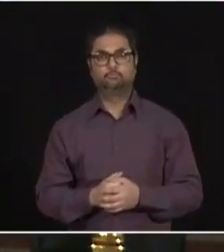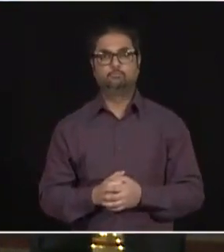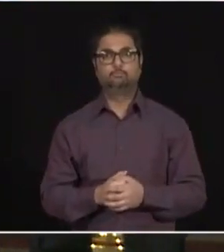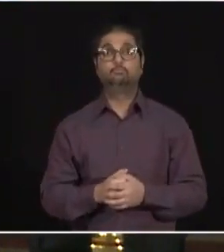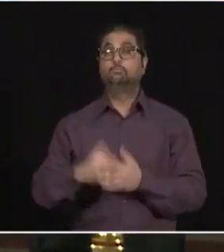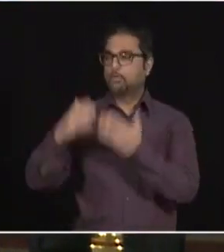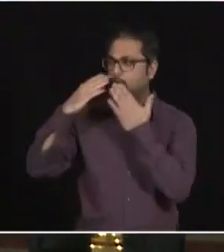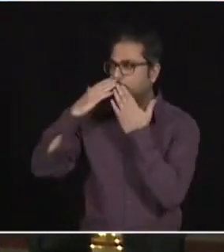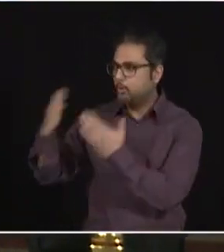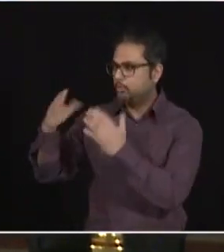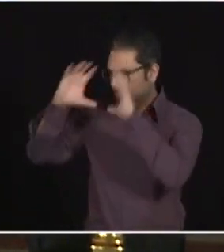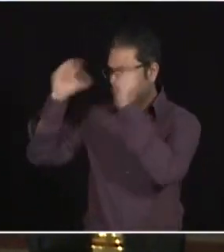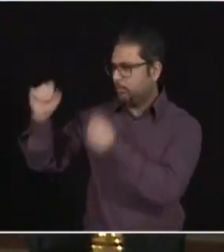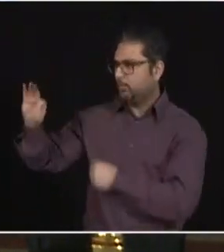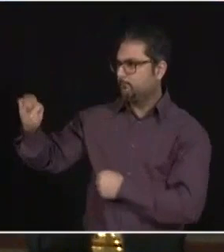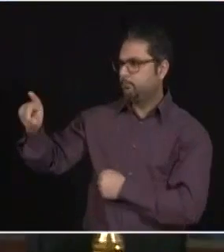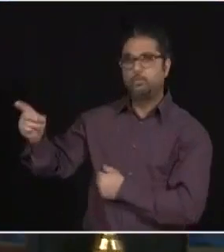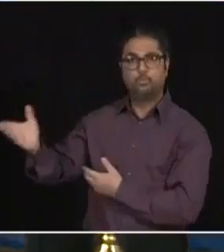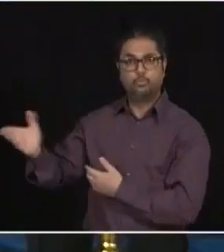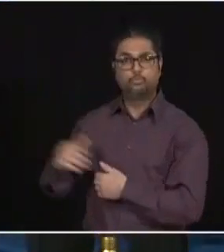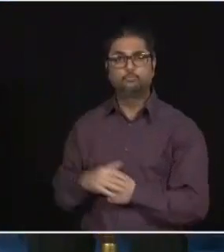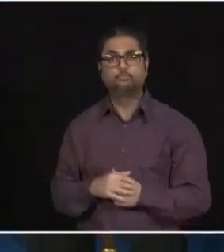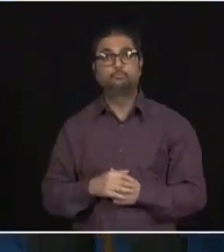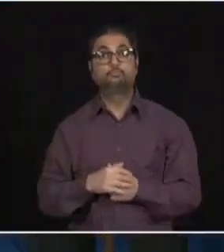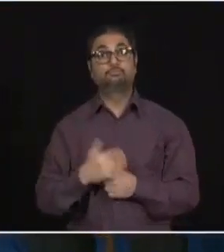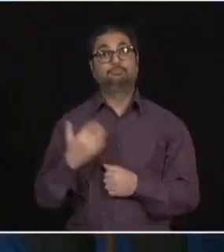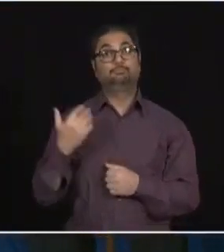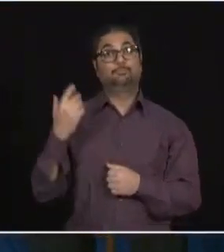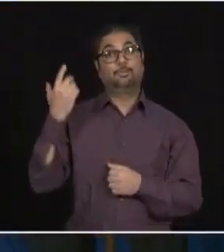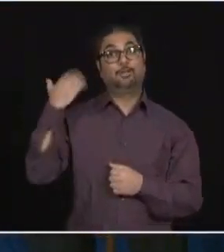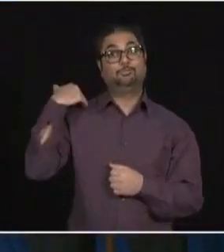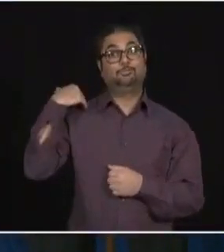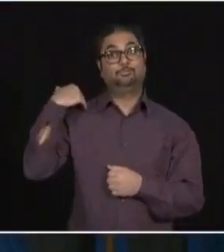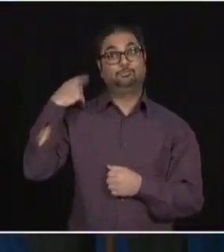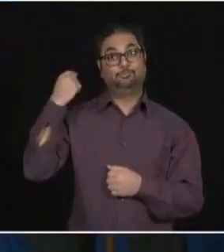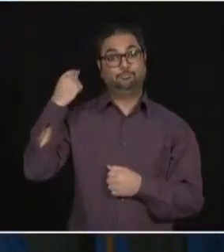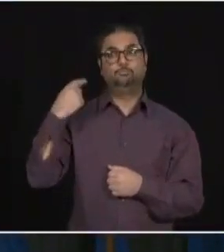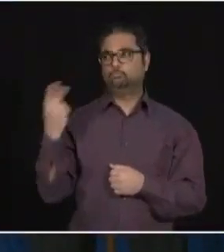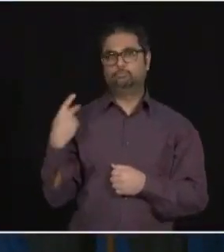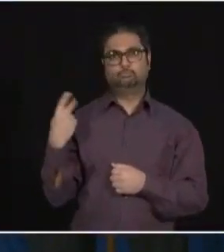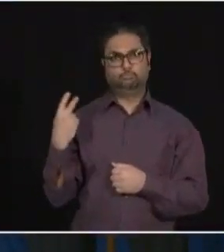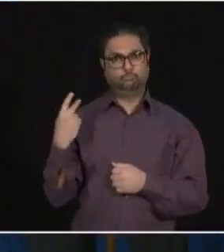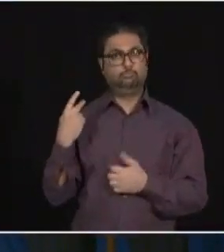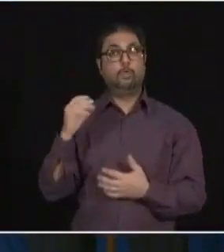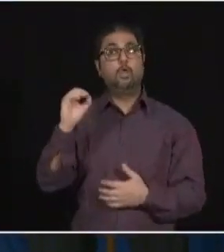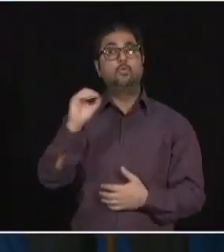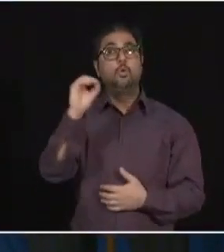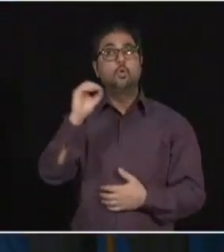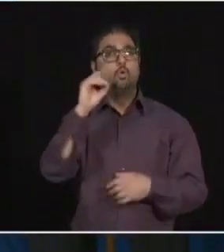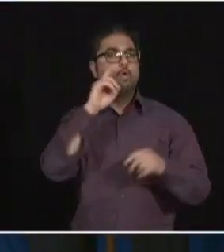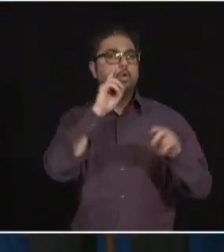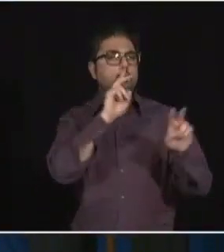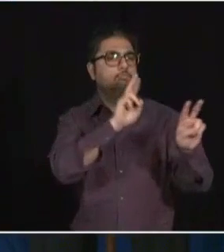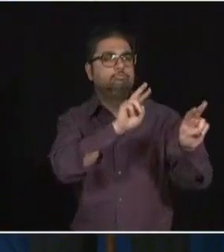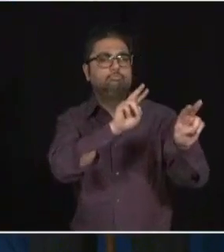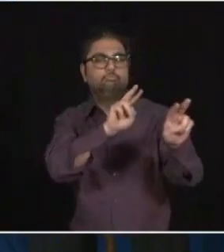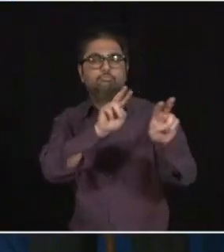toured parts of the province that were devastated by severe flooding. It was heartbreaking to see the damage to homes and communities.